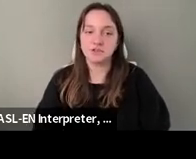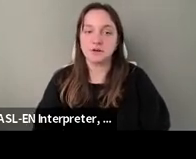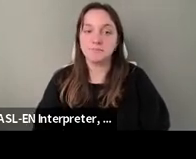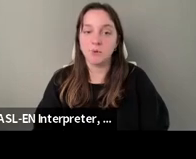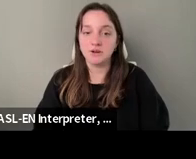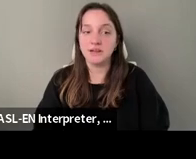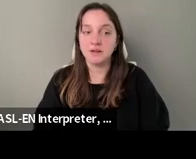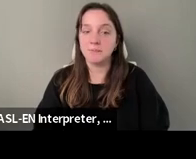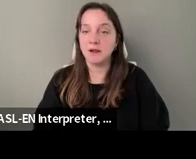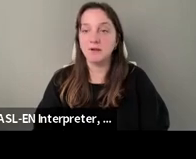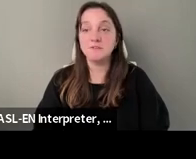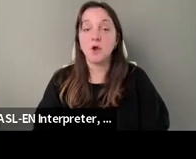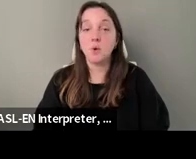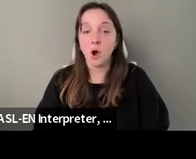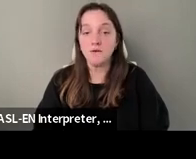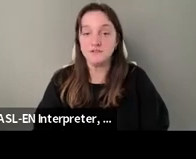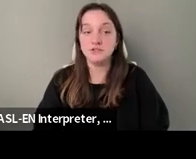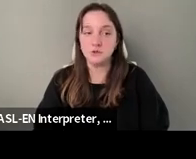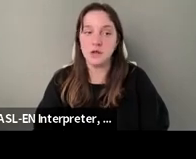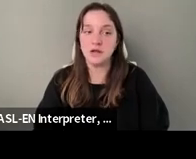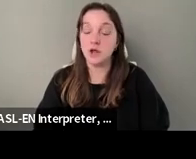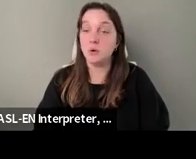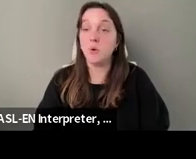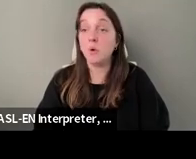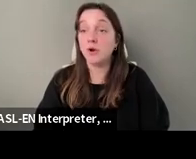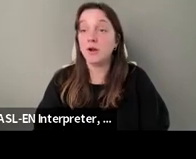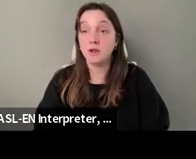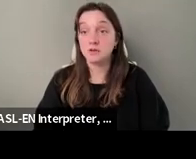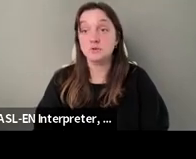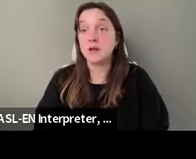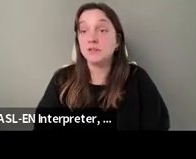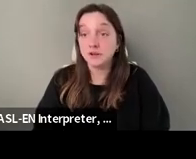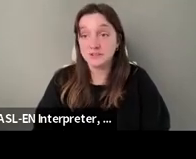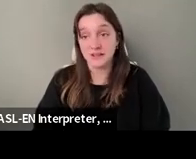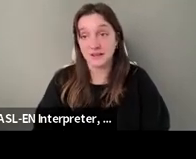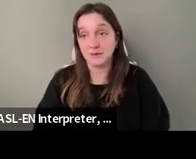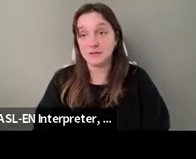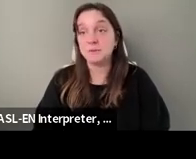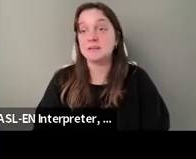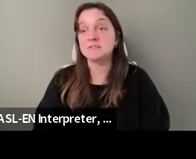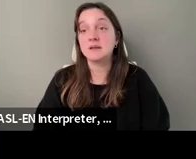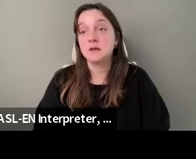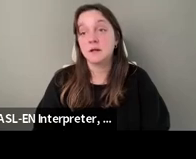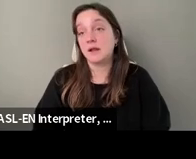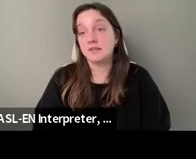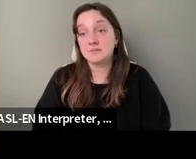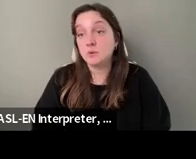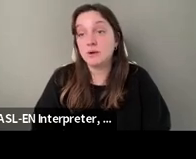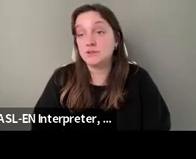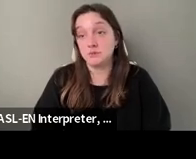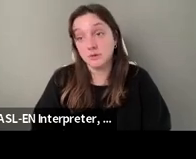often do not know or do not learn sign language because a lot of them don't want to learn